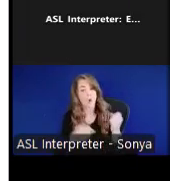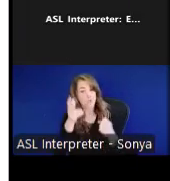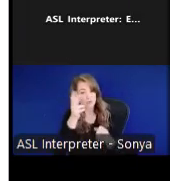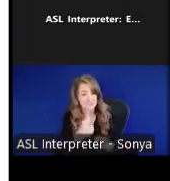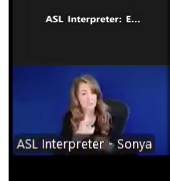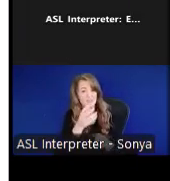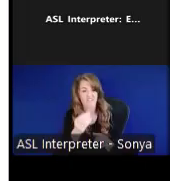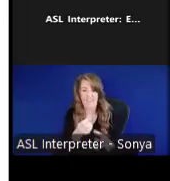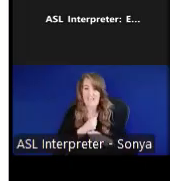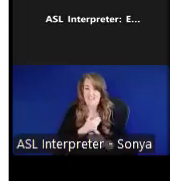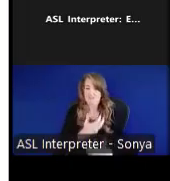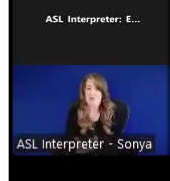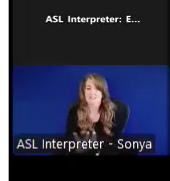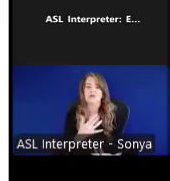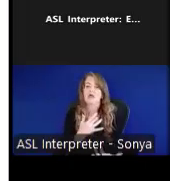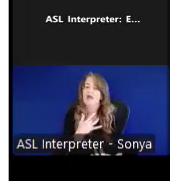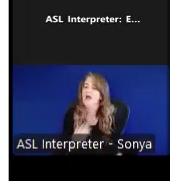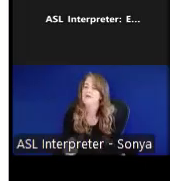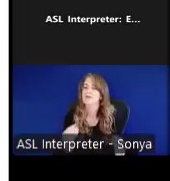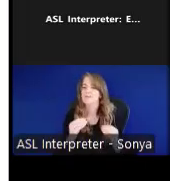between 18 and 24 months,